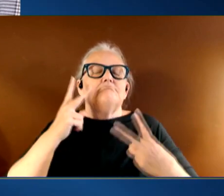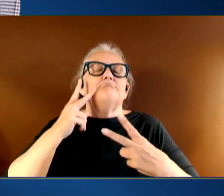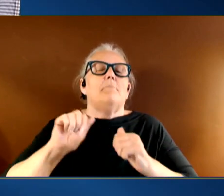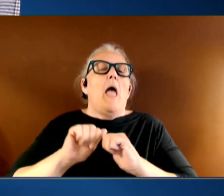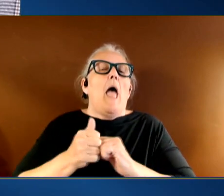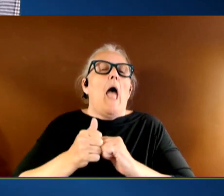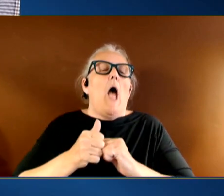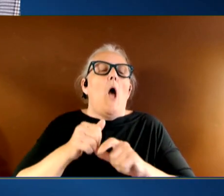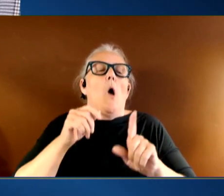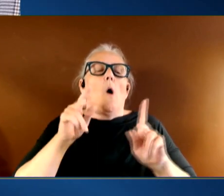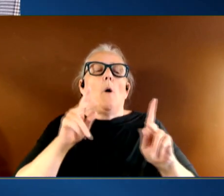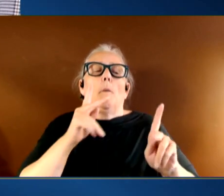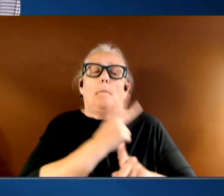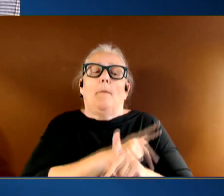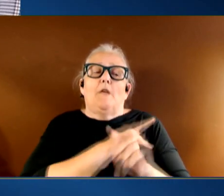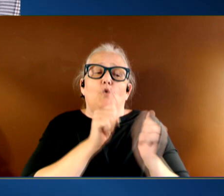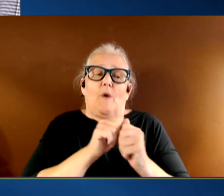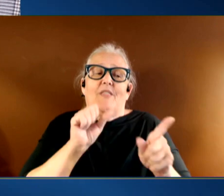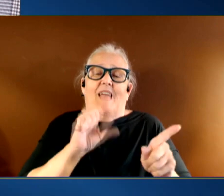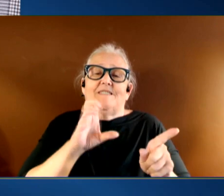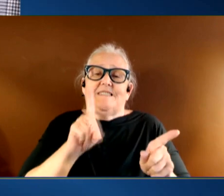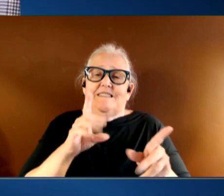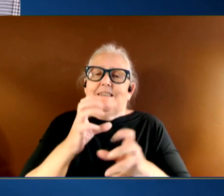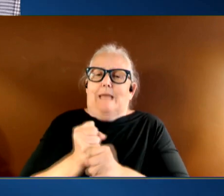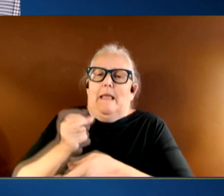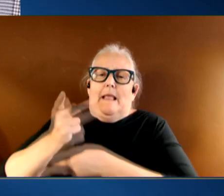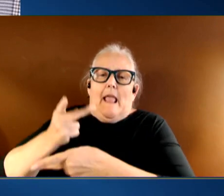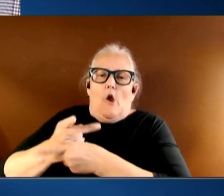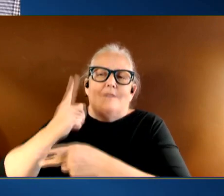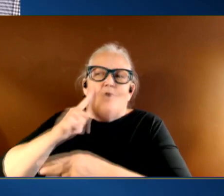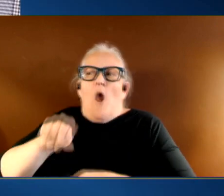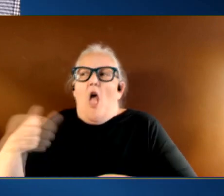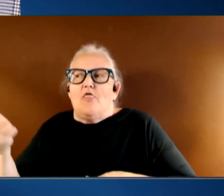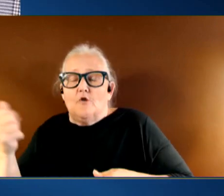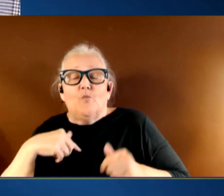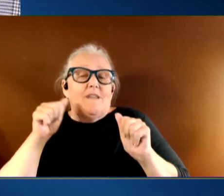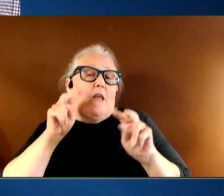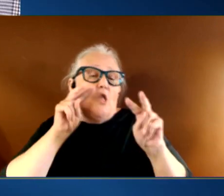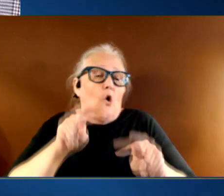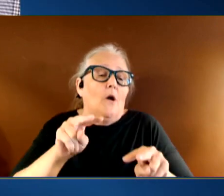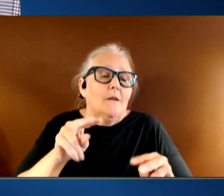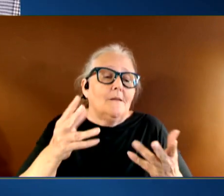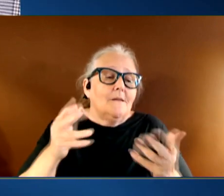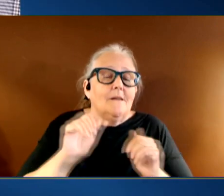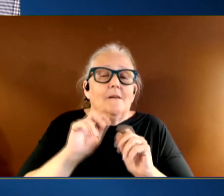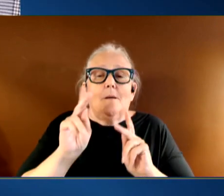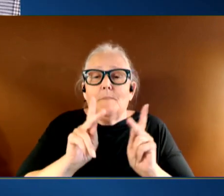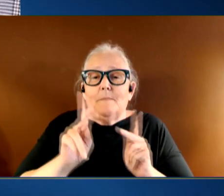It also allows us just to look at mortality information and incidence rates over time. The